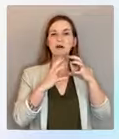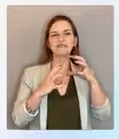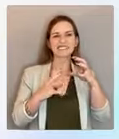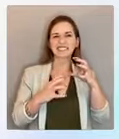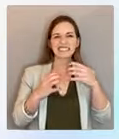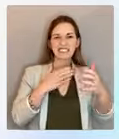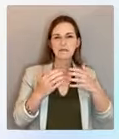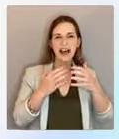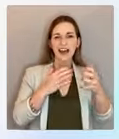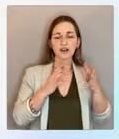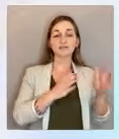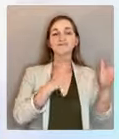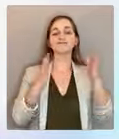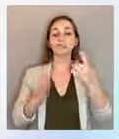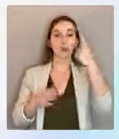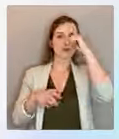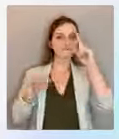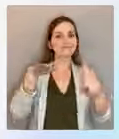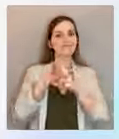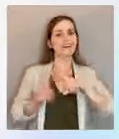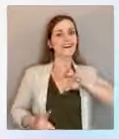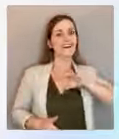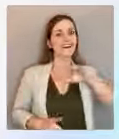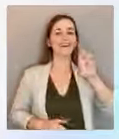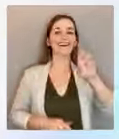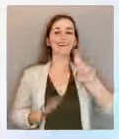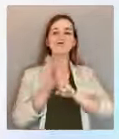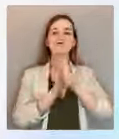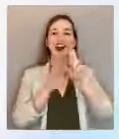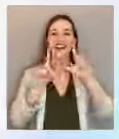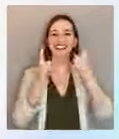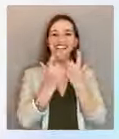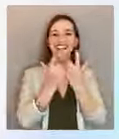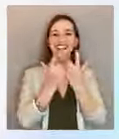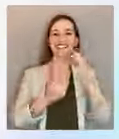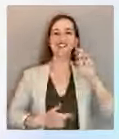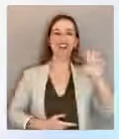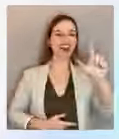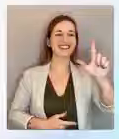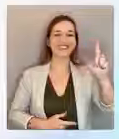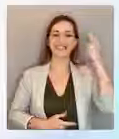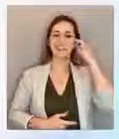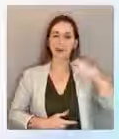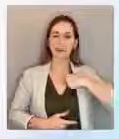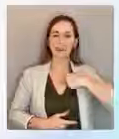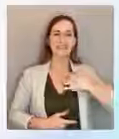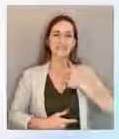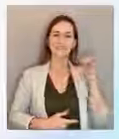Now, there was one title that kept coming to mind, which is "Rocket League." "Rocket League" for me feels like a real life sport.